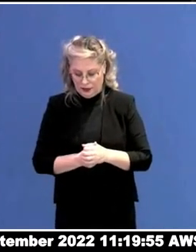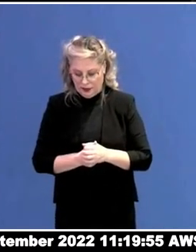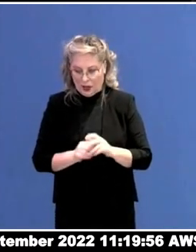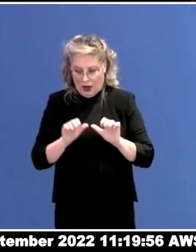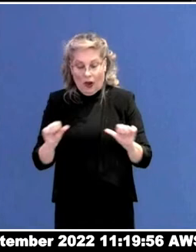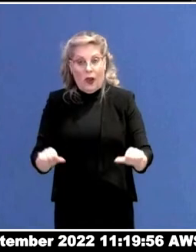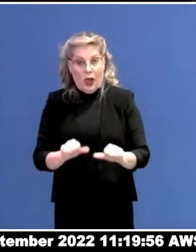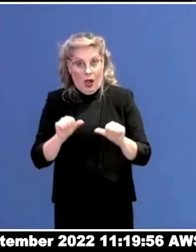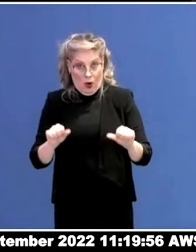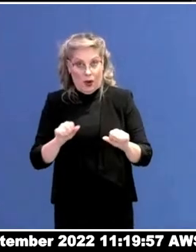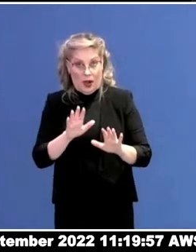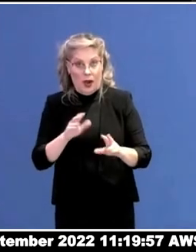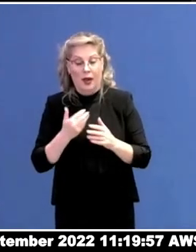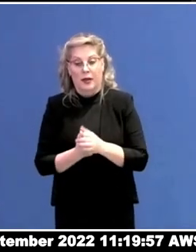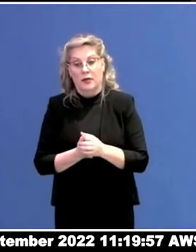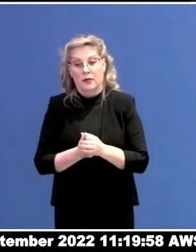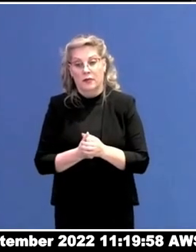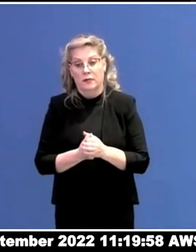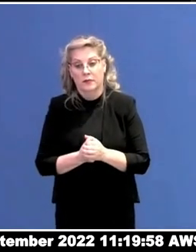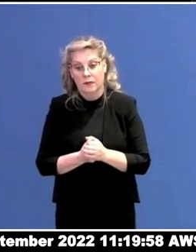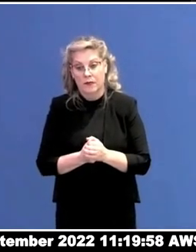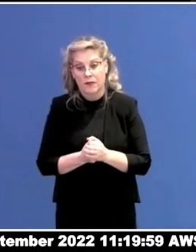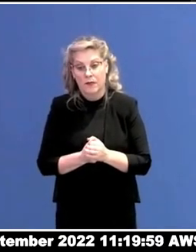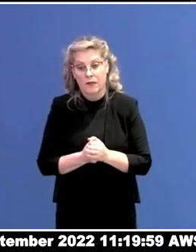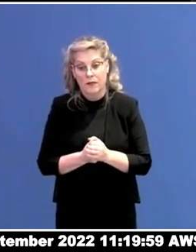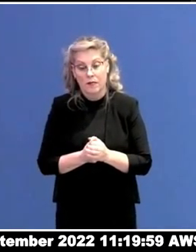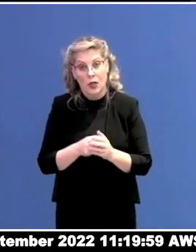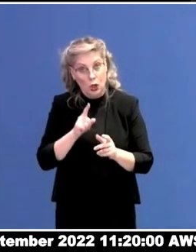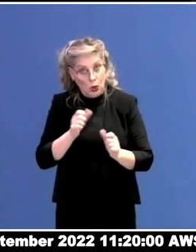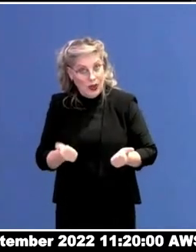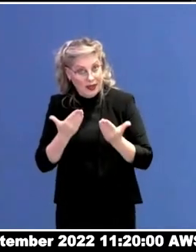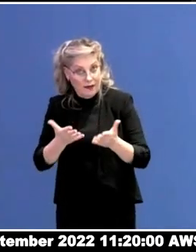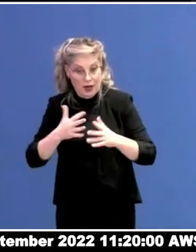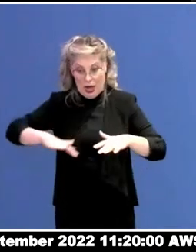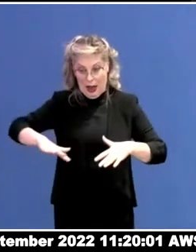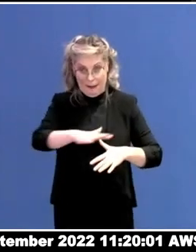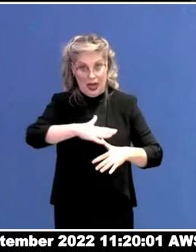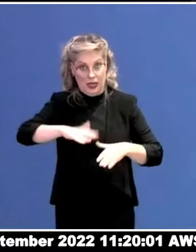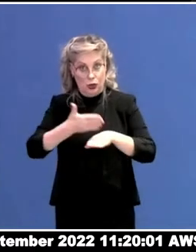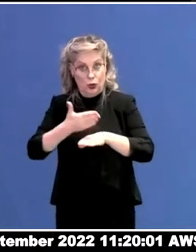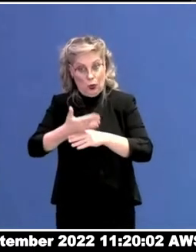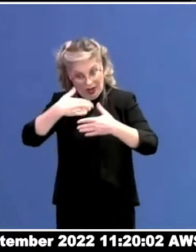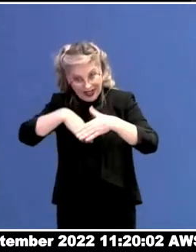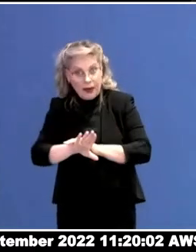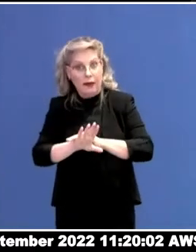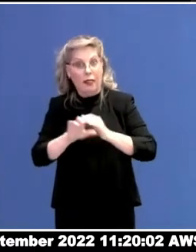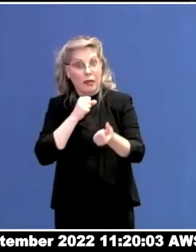the services you provided, were you provided space to work on a full-time basis within the prison? MS KRAKOUER: We were.